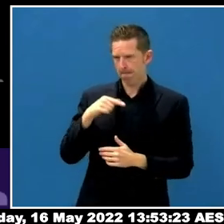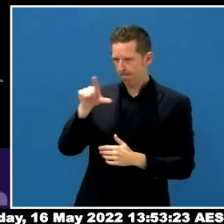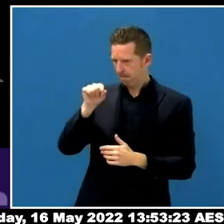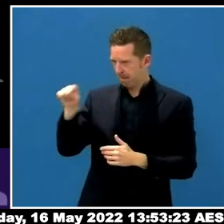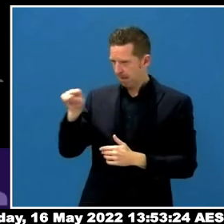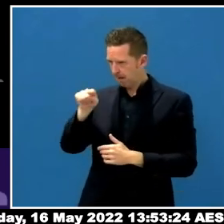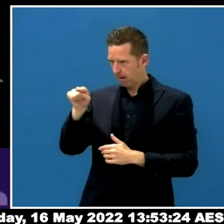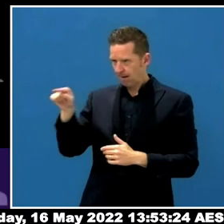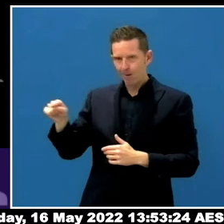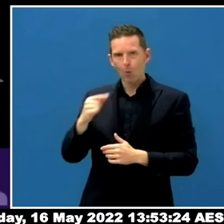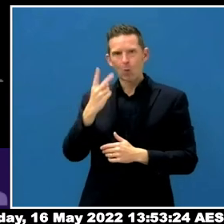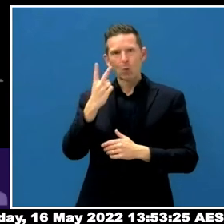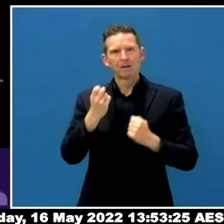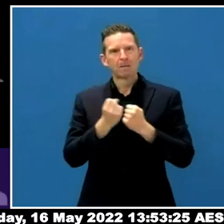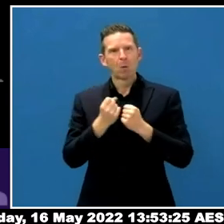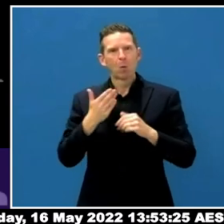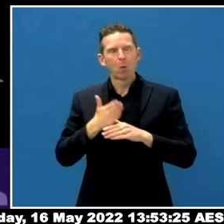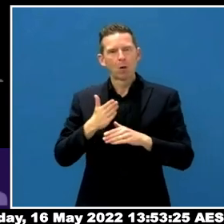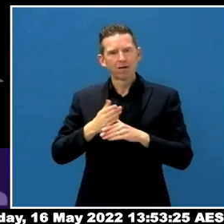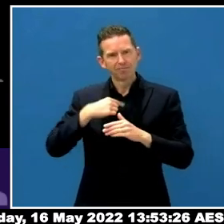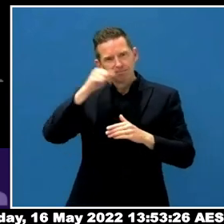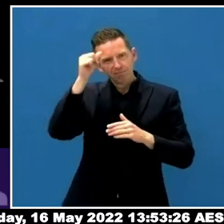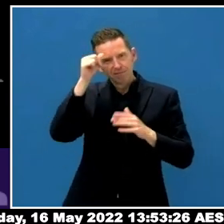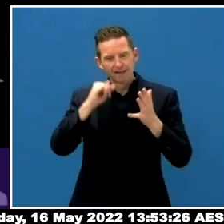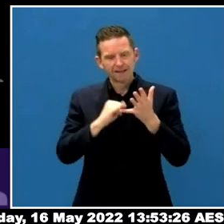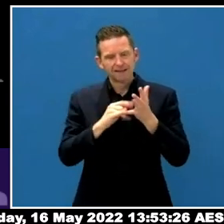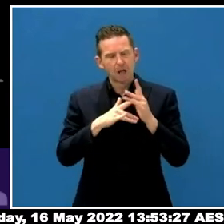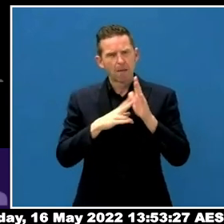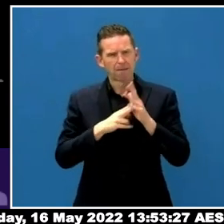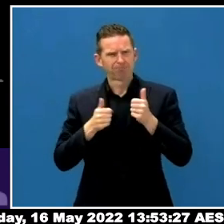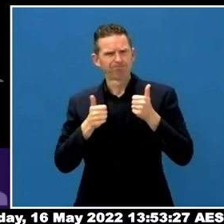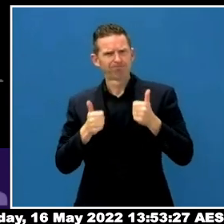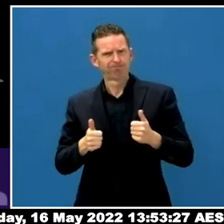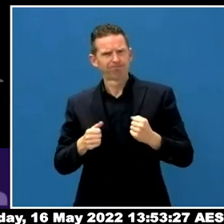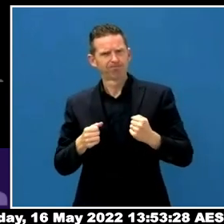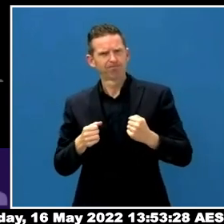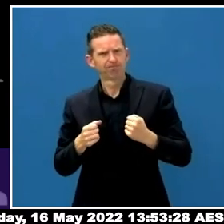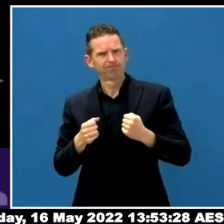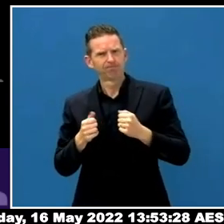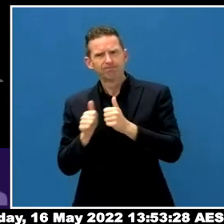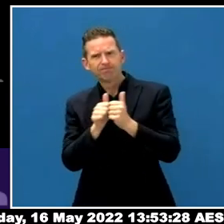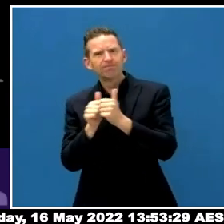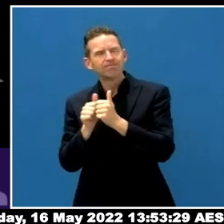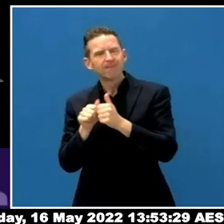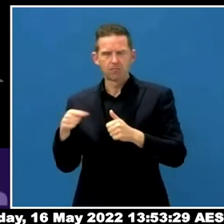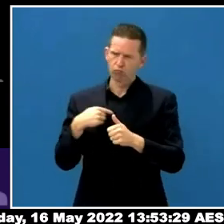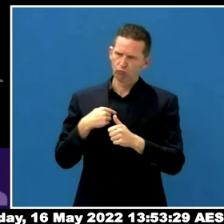good rapport with and that I would be quite happy to have in my home, and they would